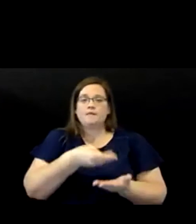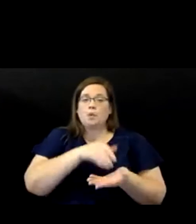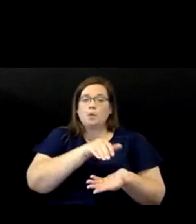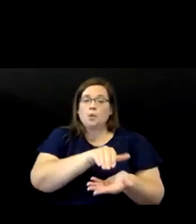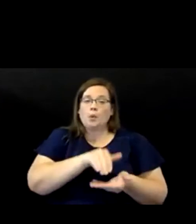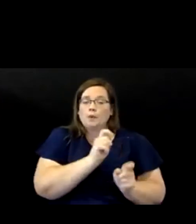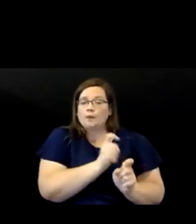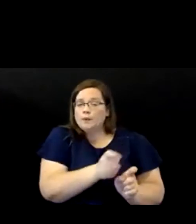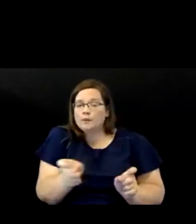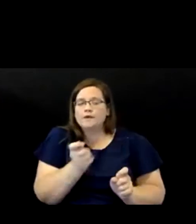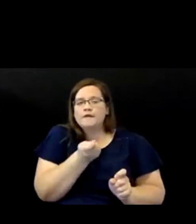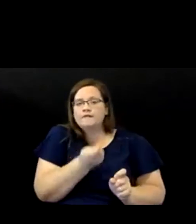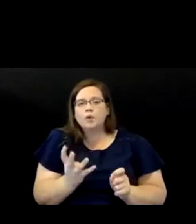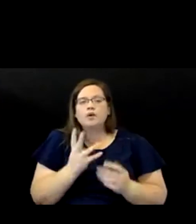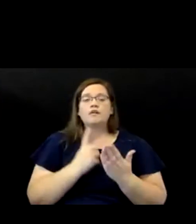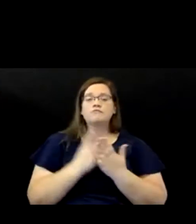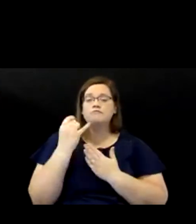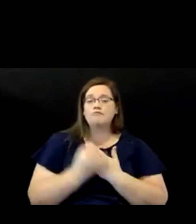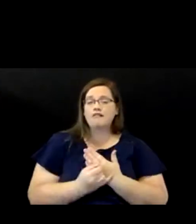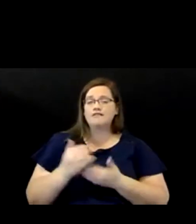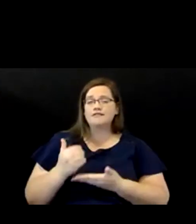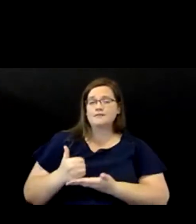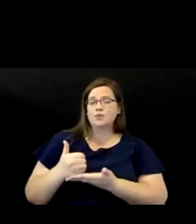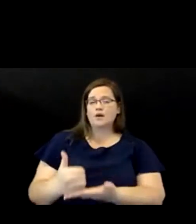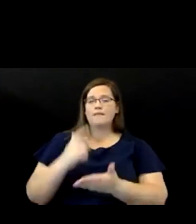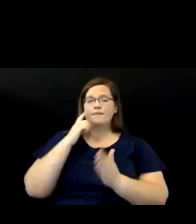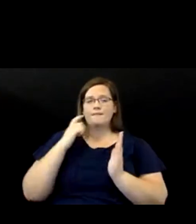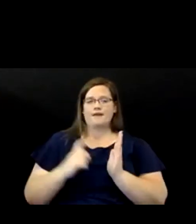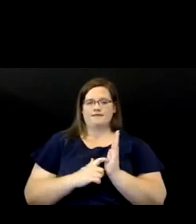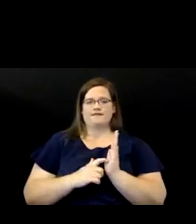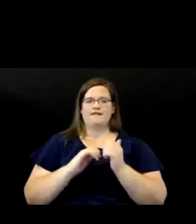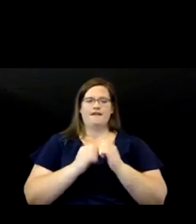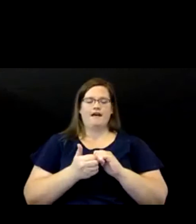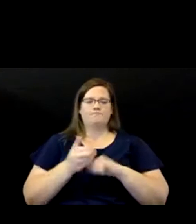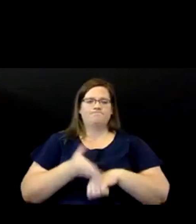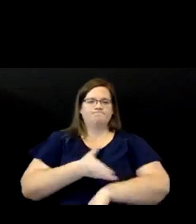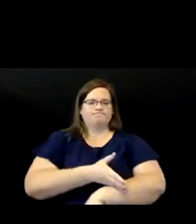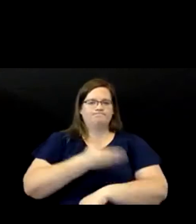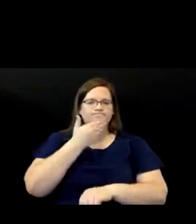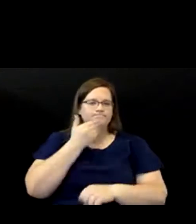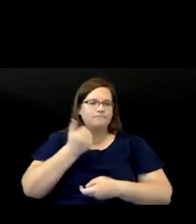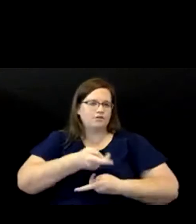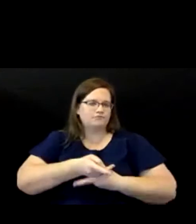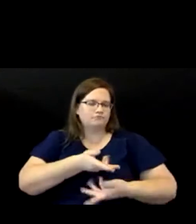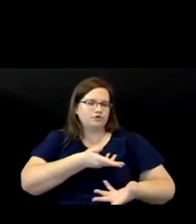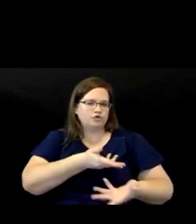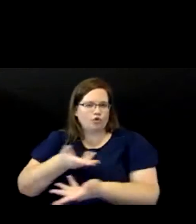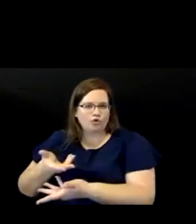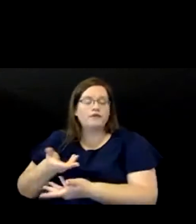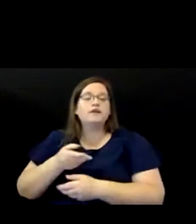these are basically projects to help identify ways to better serve underserved populations. We have a couple that are focused on Native